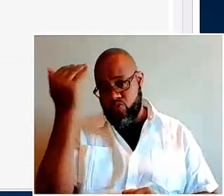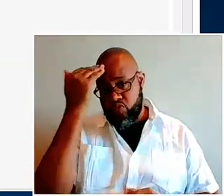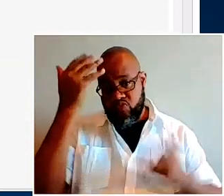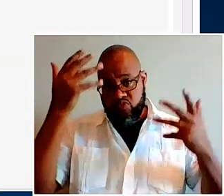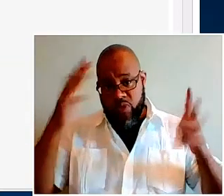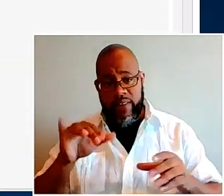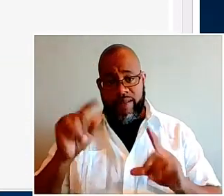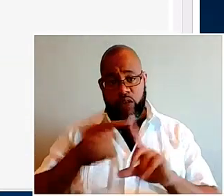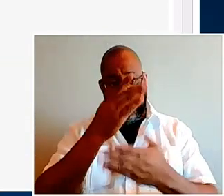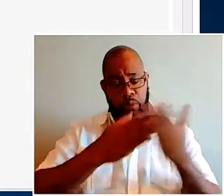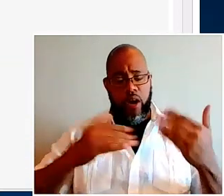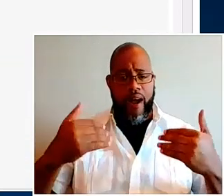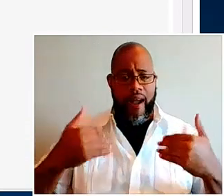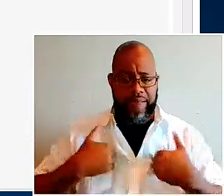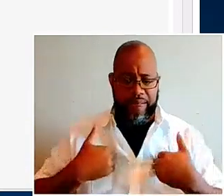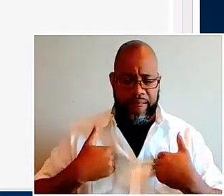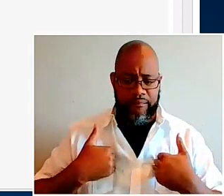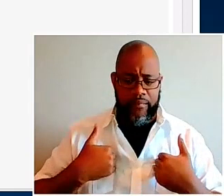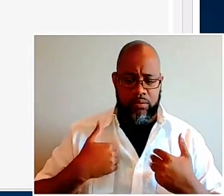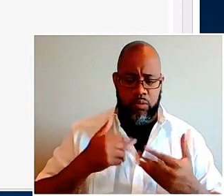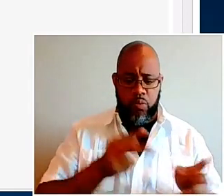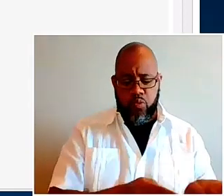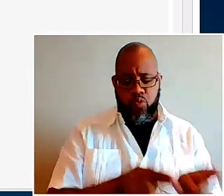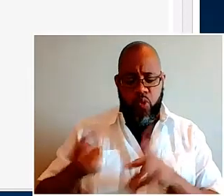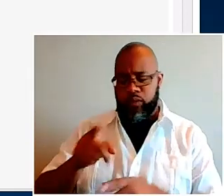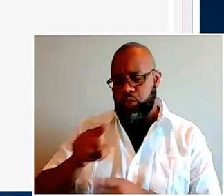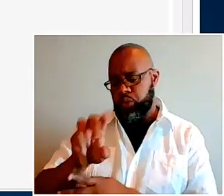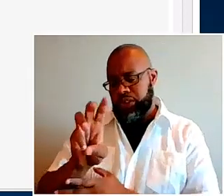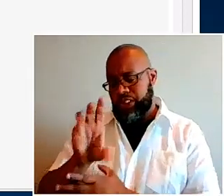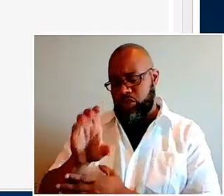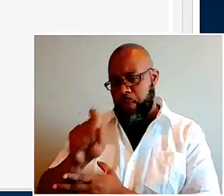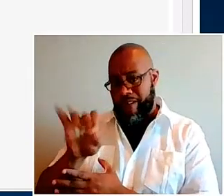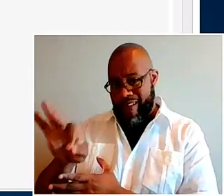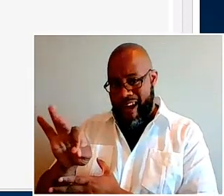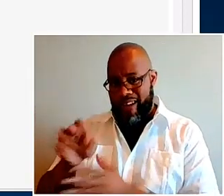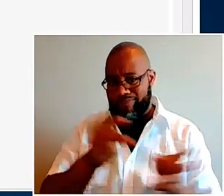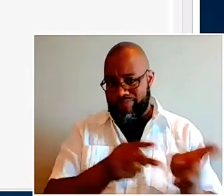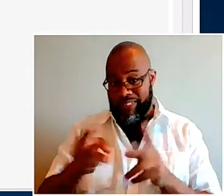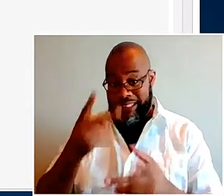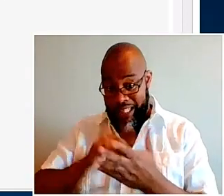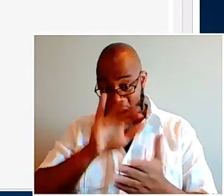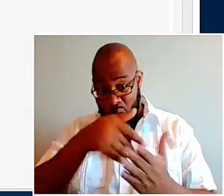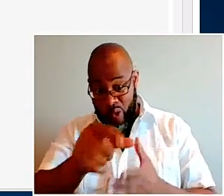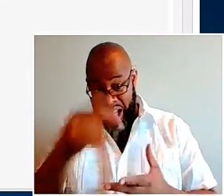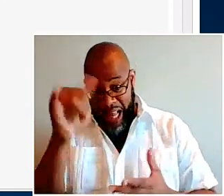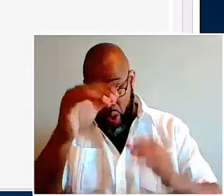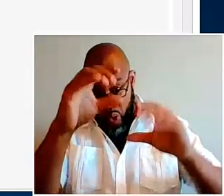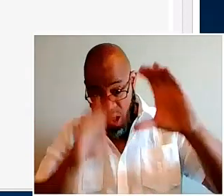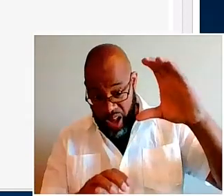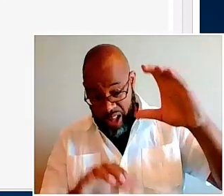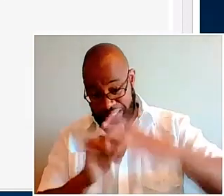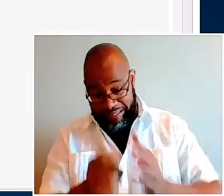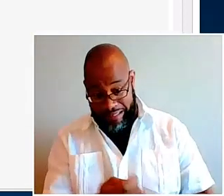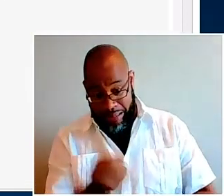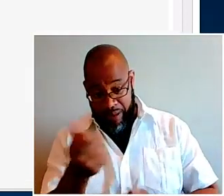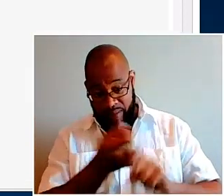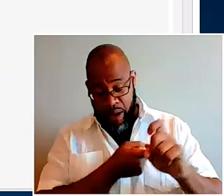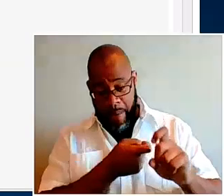there, we have moved that over to 600.9. So all of what you see here, though it's been eliminated from since 600.2